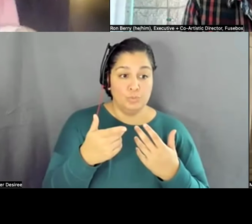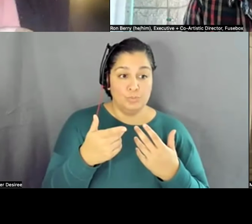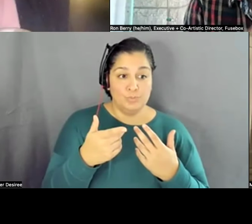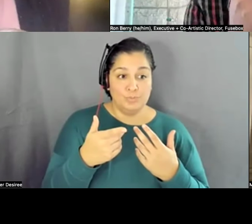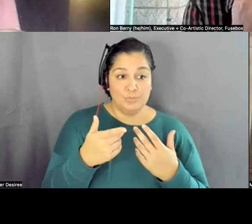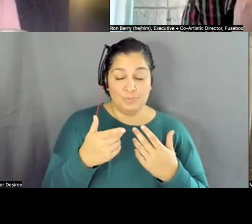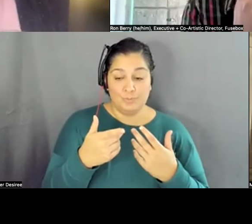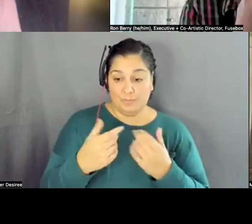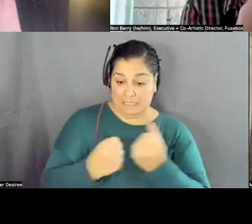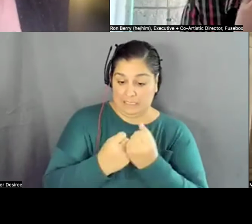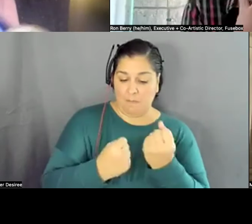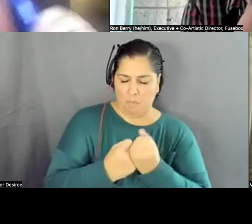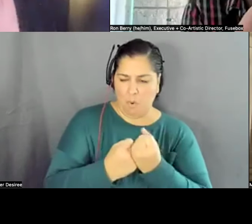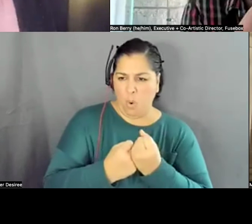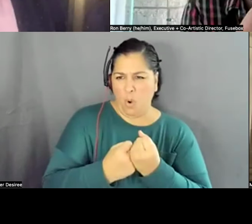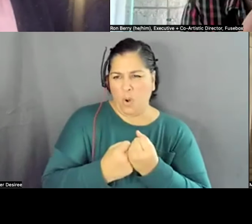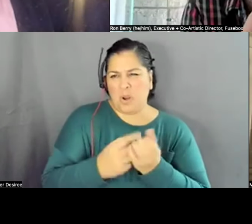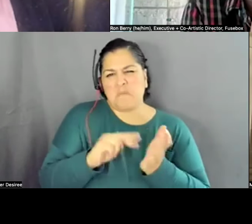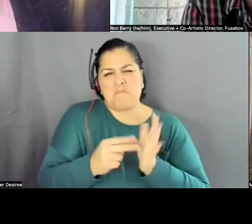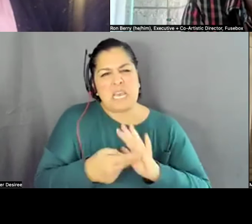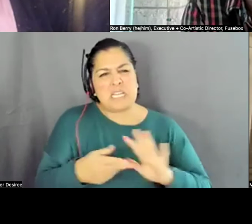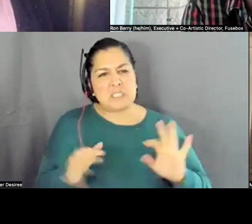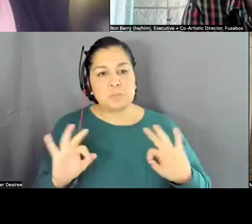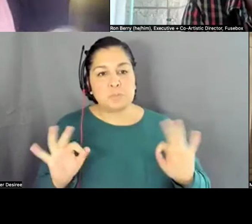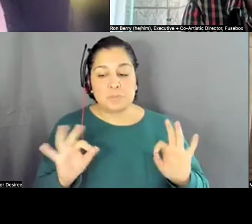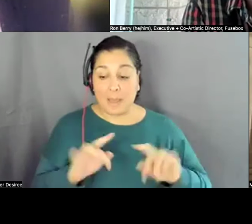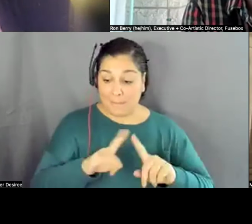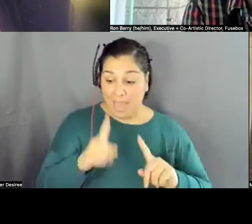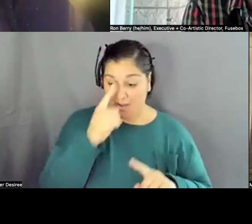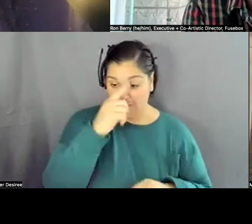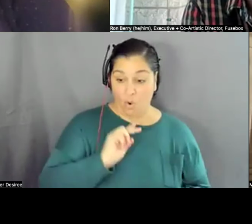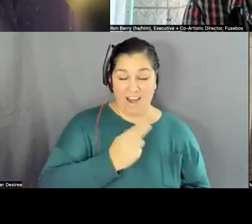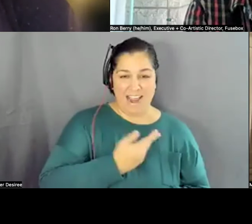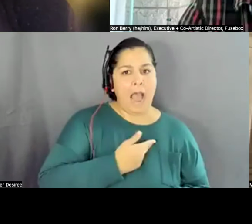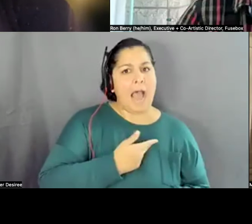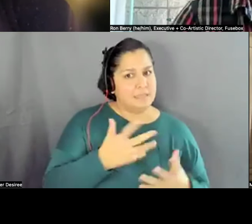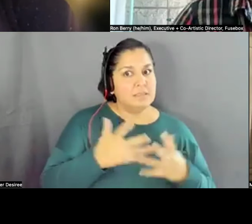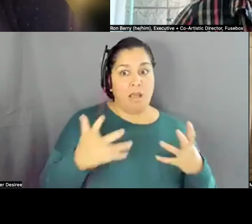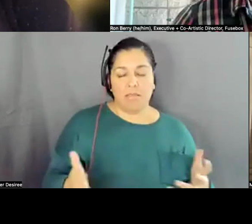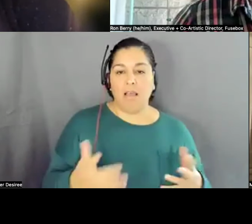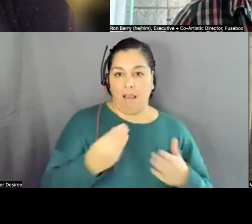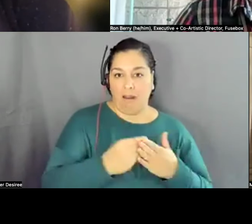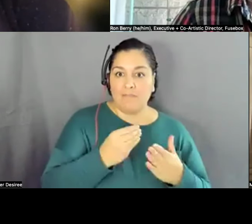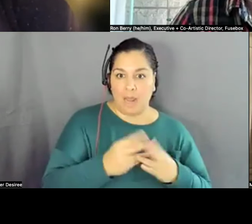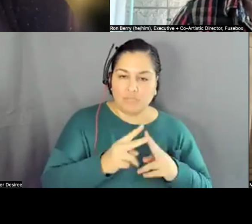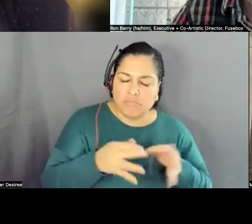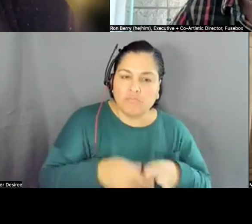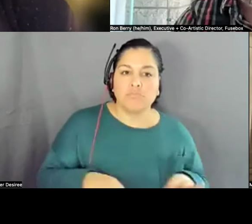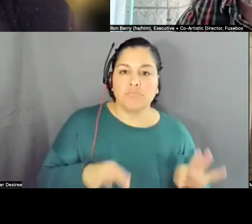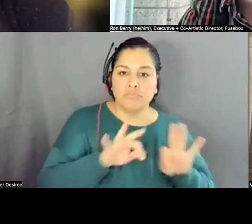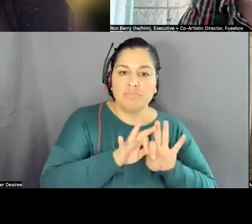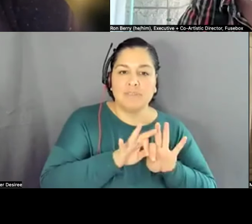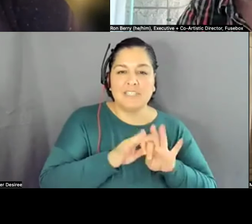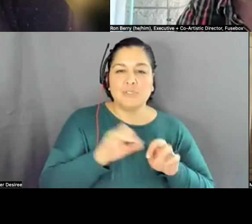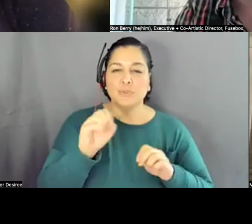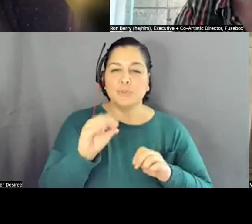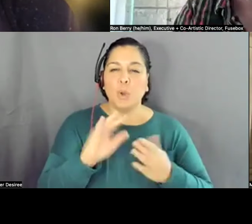but it means a lot and it's a lot of money to for these other folks. And so how and and so it becomes a really collective